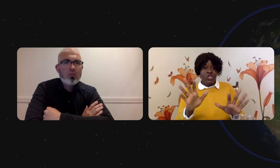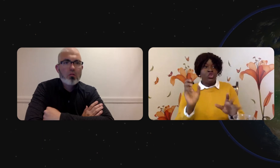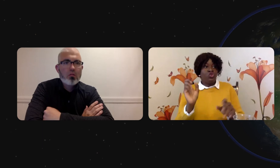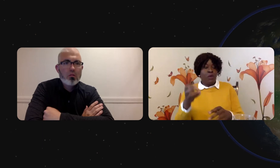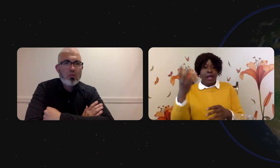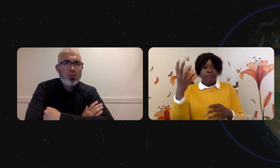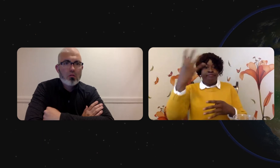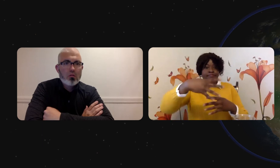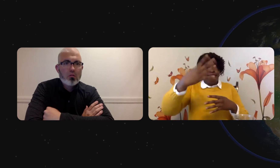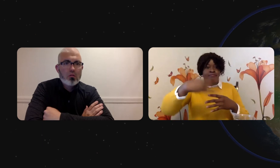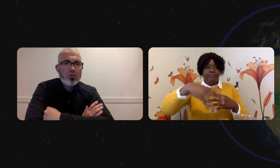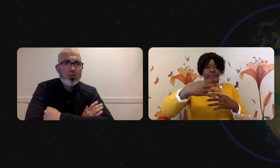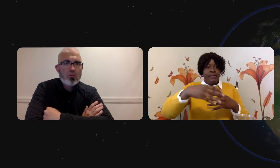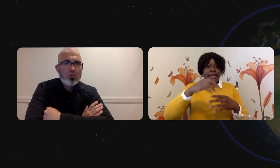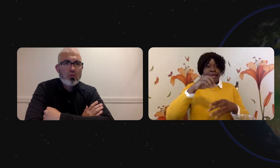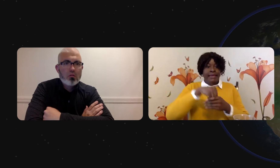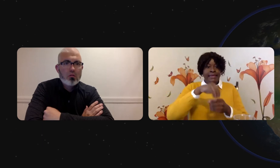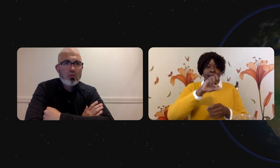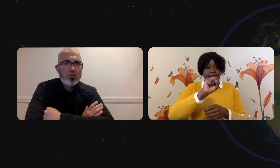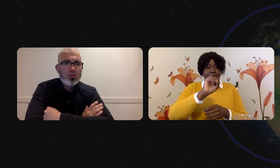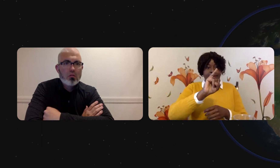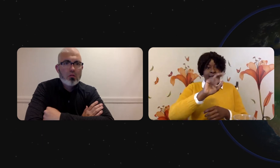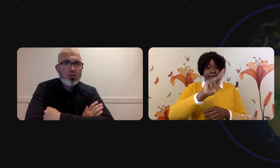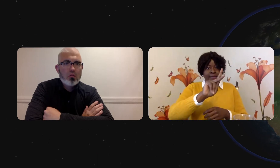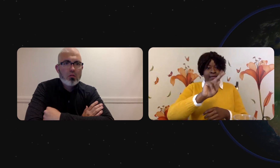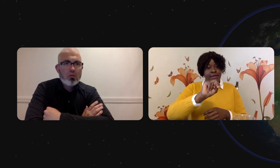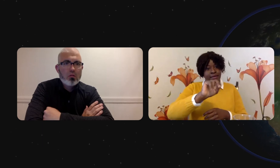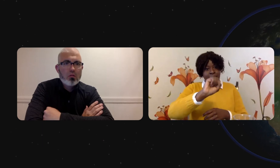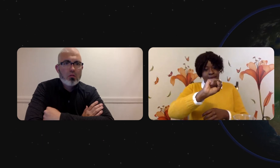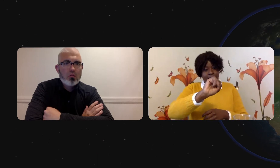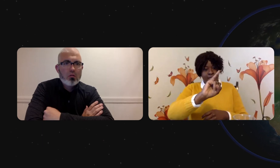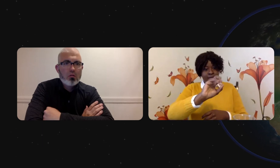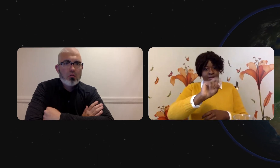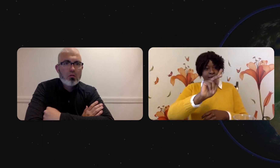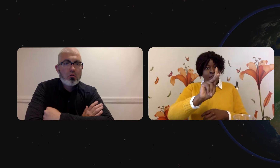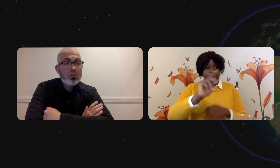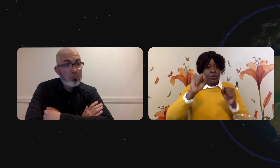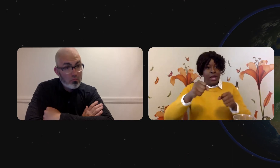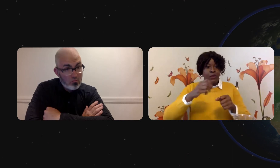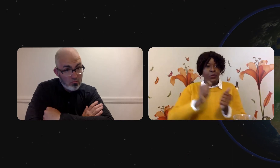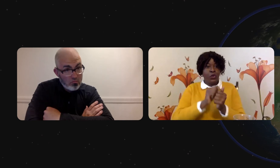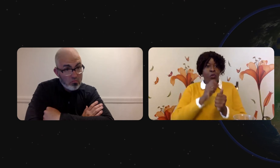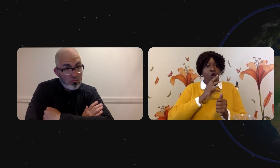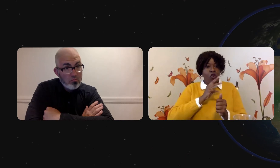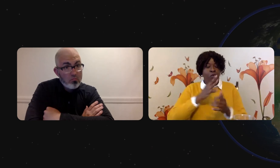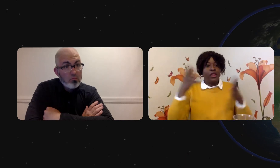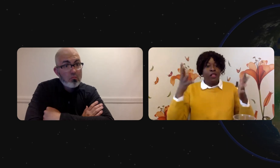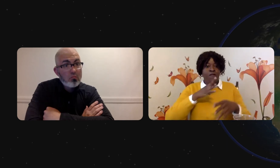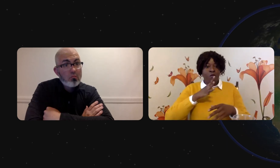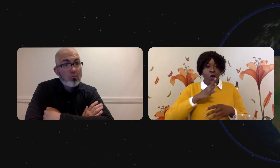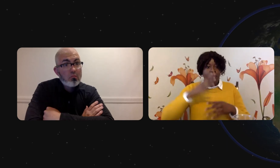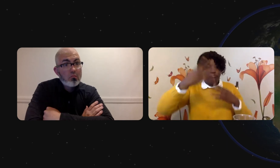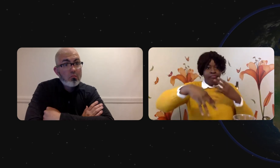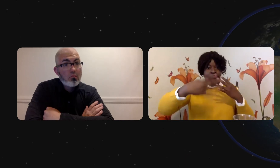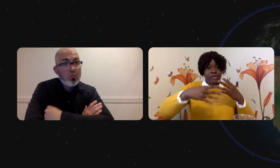Once it's done, you can empty it in the sink, with a lot of water.